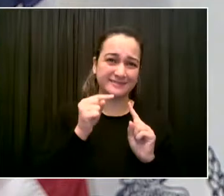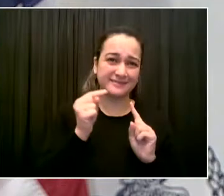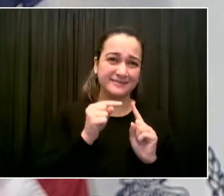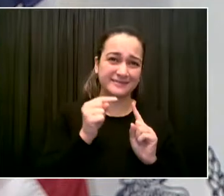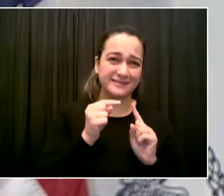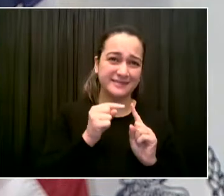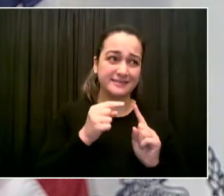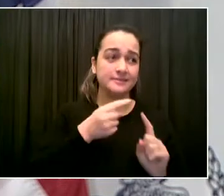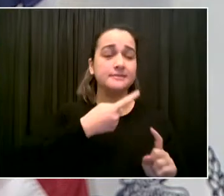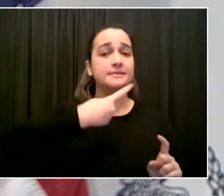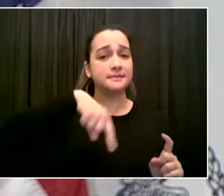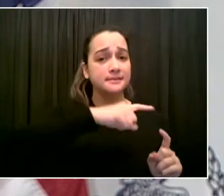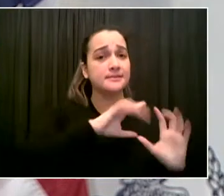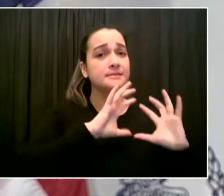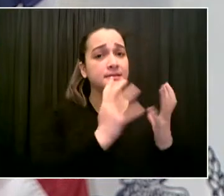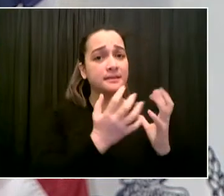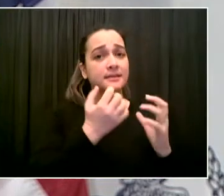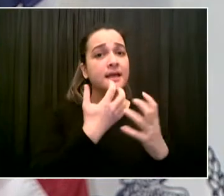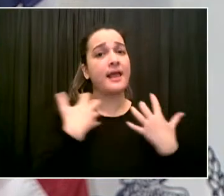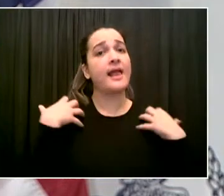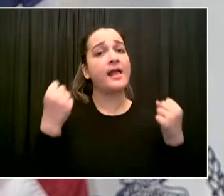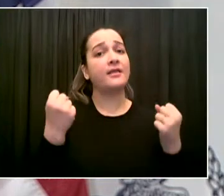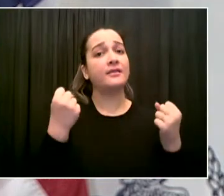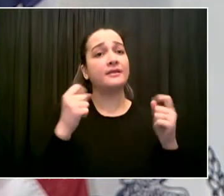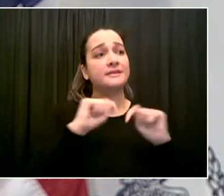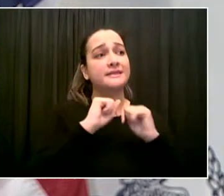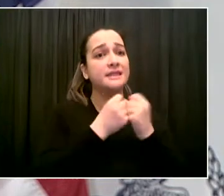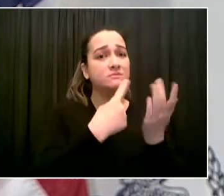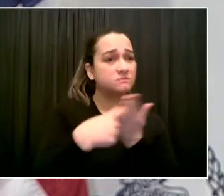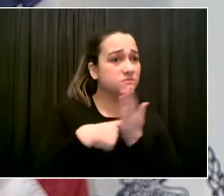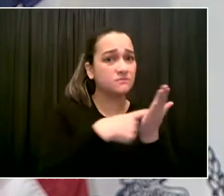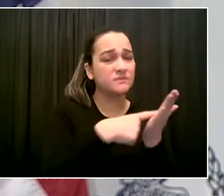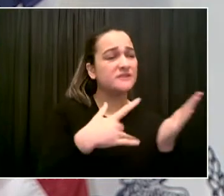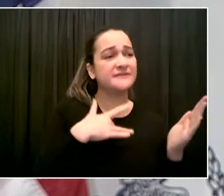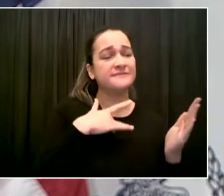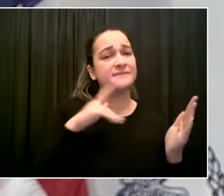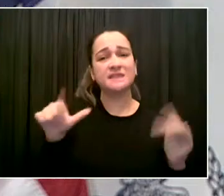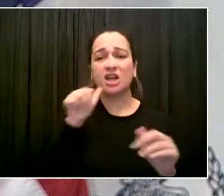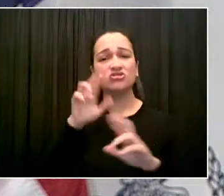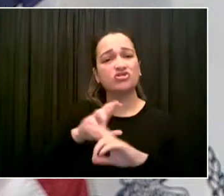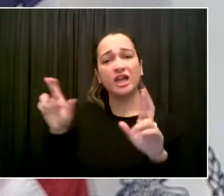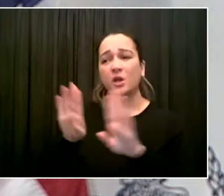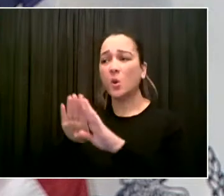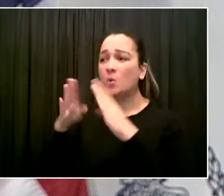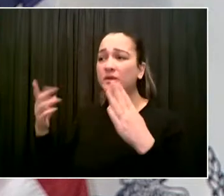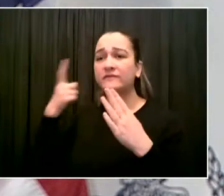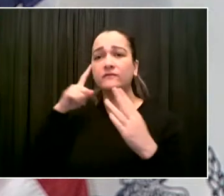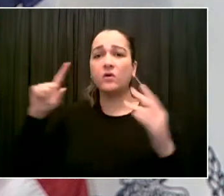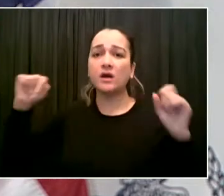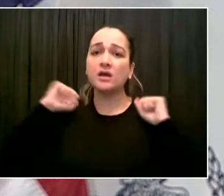ARE NOT TRUE OF MANY OTHER THINGS THAT PEOPLE DO. I'VE HAD THIS CONVERSATION WITH THE HEALTH TEAM THEY REMAIN VERRCOY NNSISTTTEN SAYININNOG T YET. .